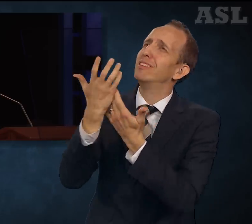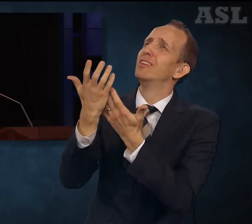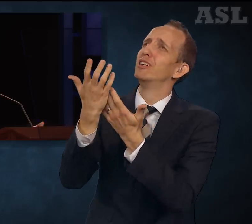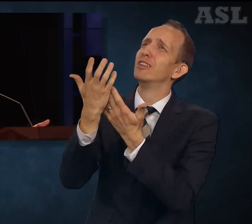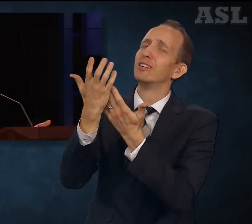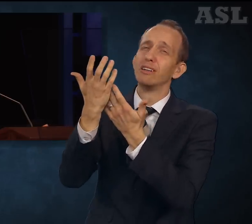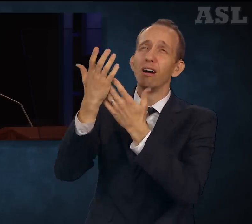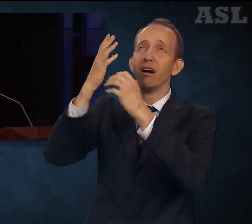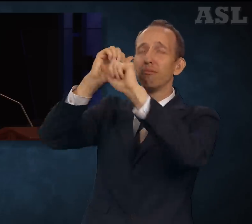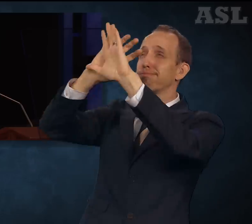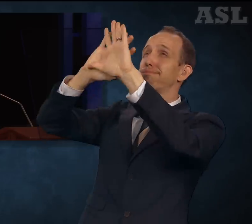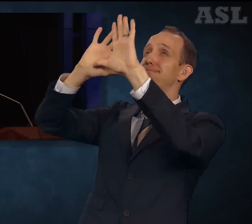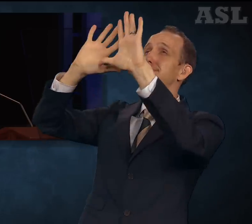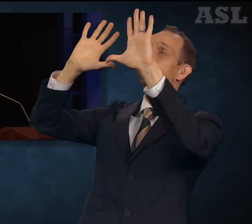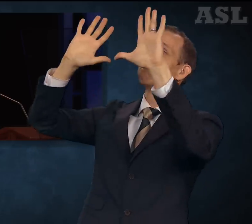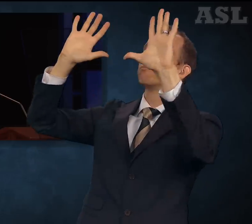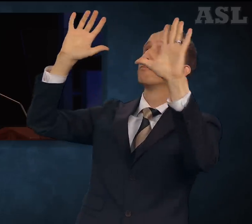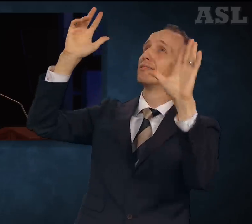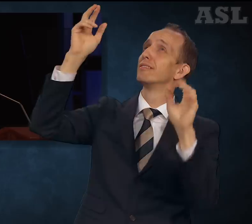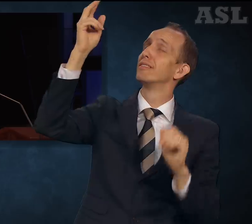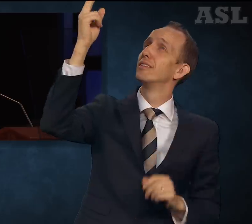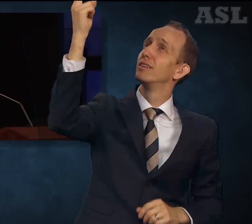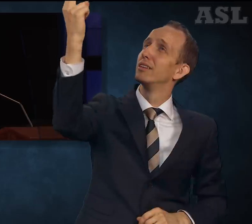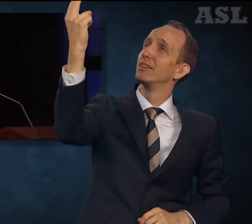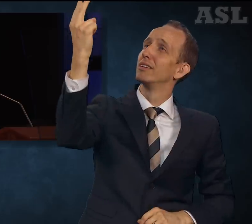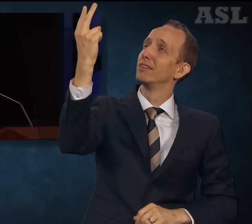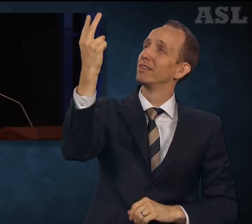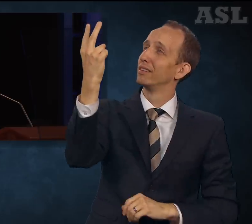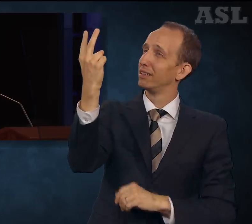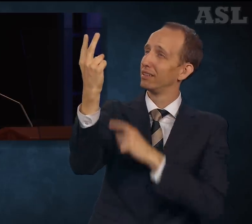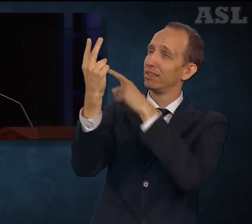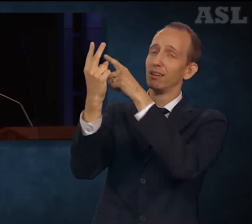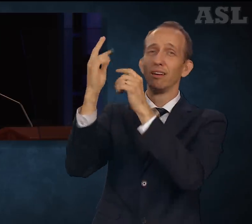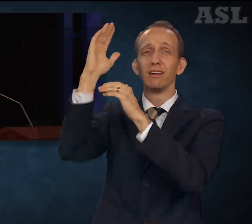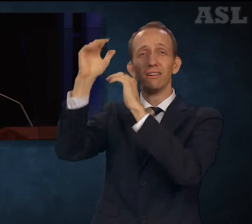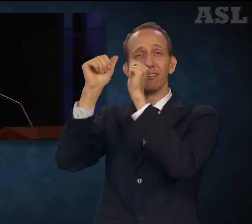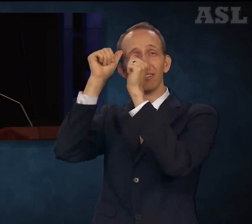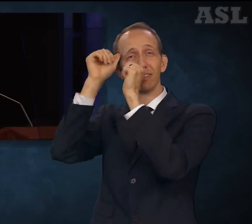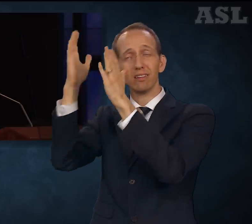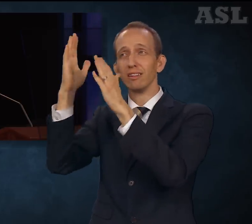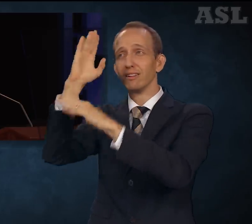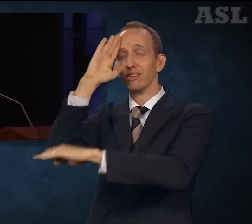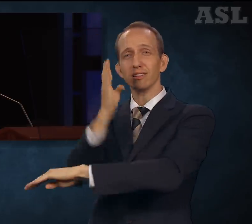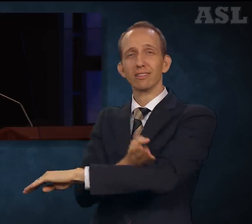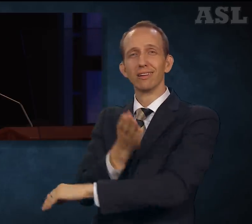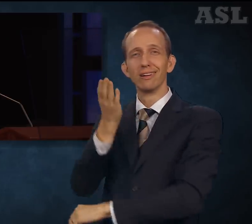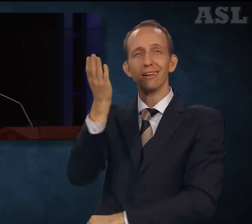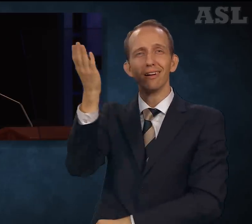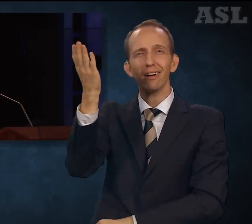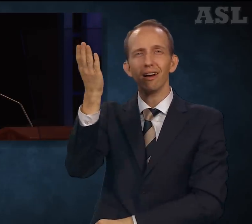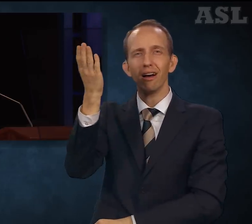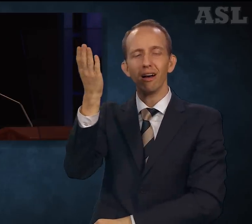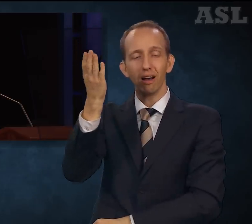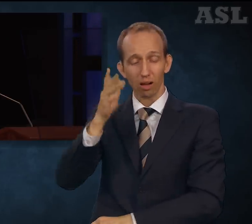GROVE OF TREES WHERE HE POURED OUT HIS HEART TO GOD.